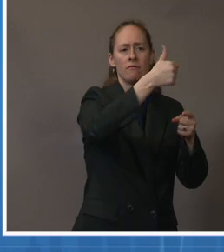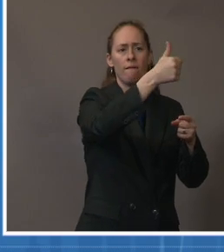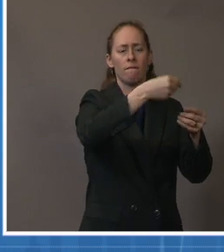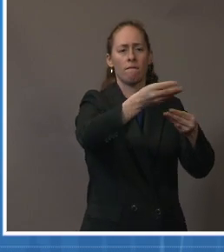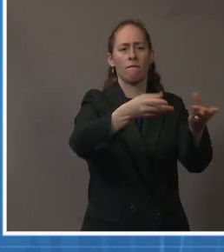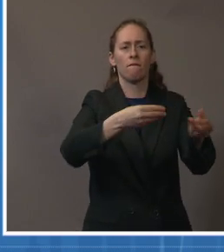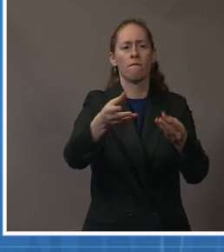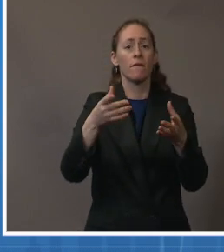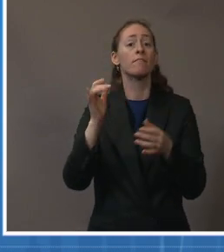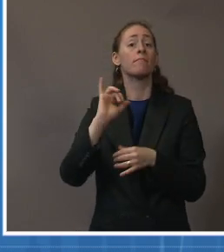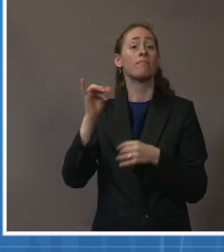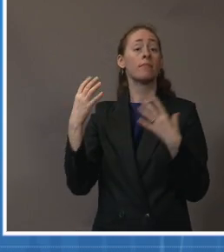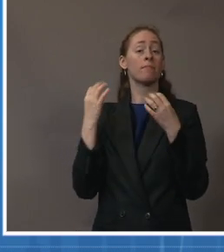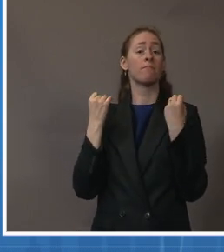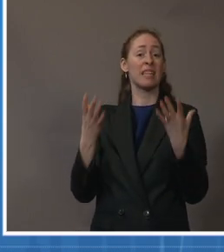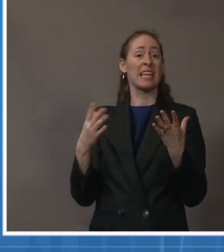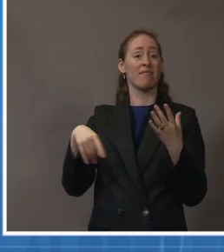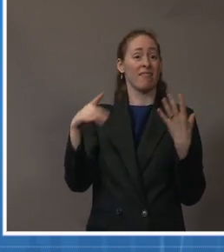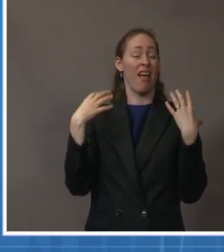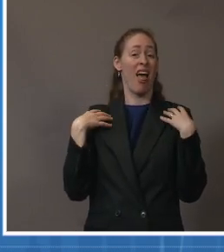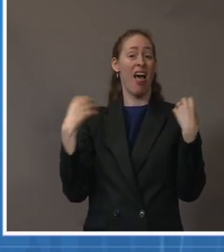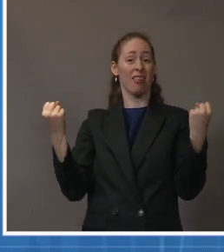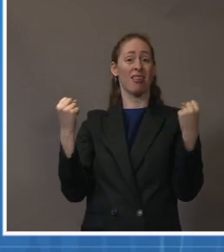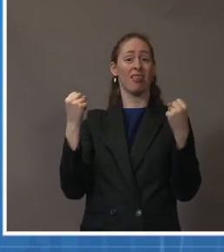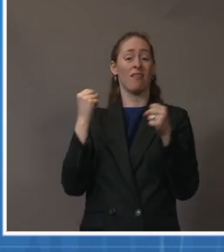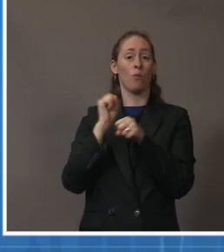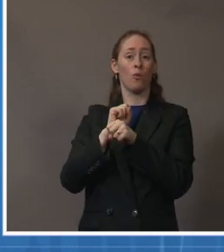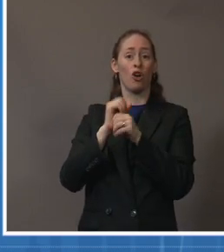Our approach also prioritizes South and Southeast Asia,